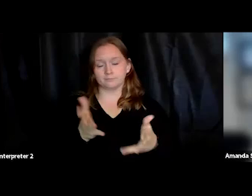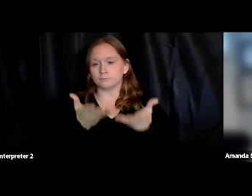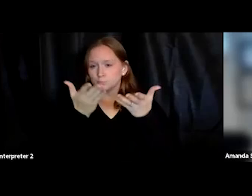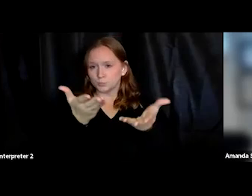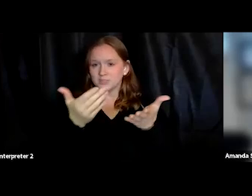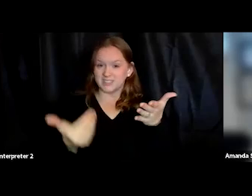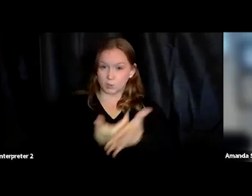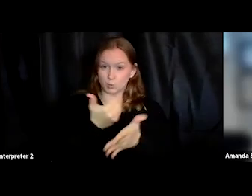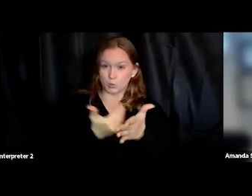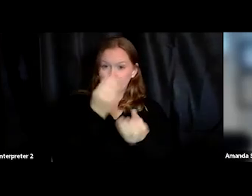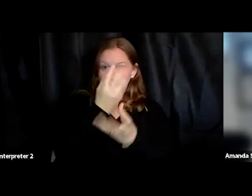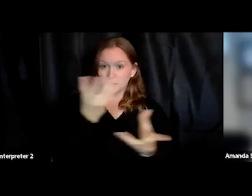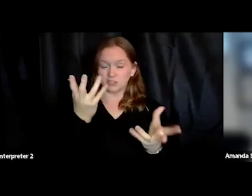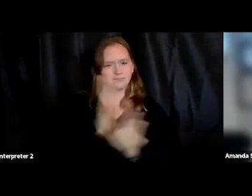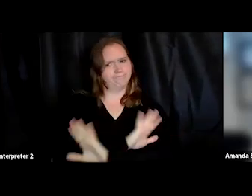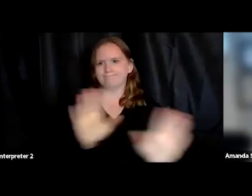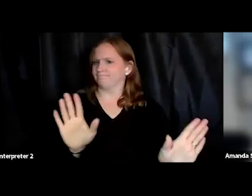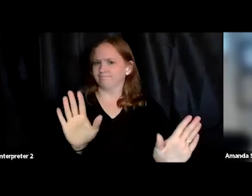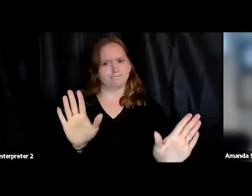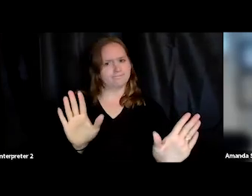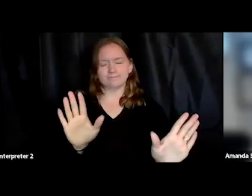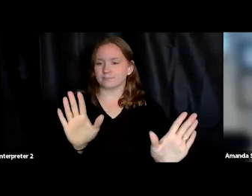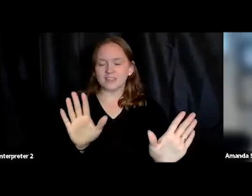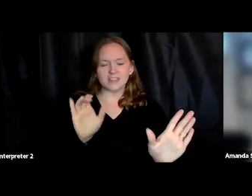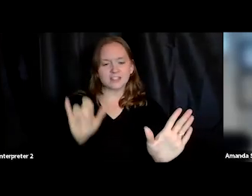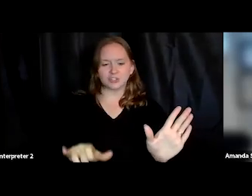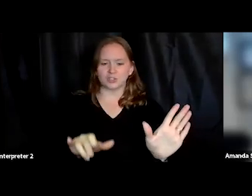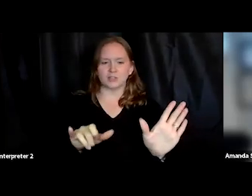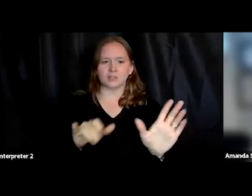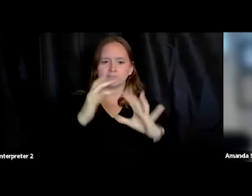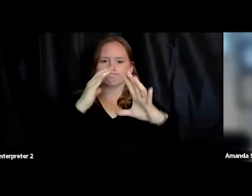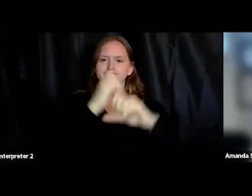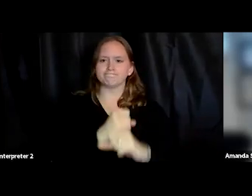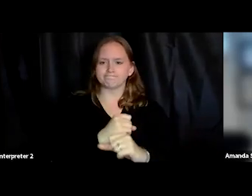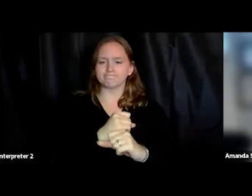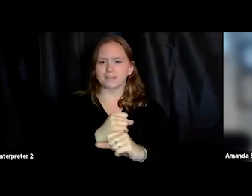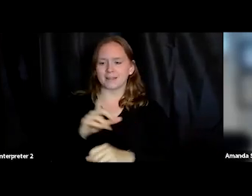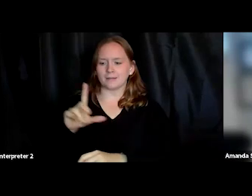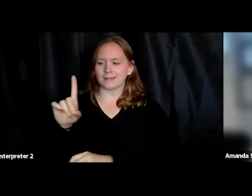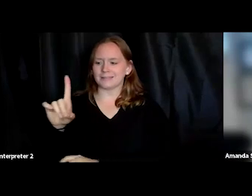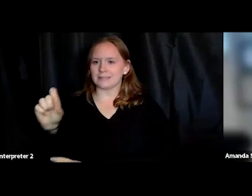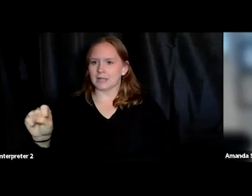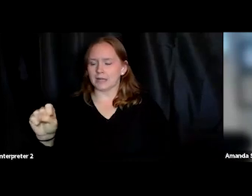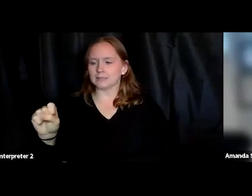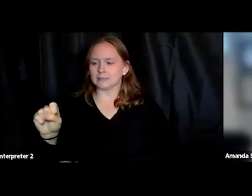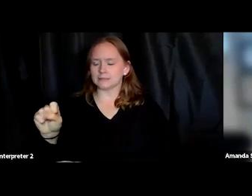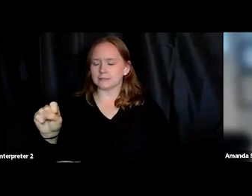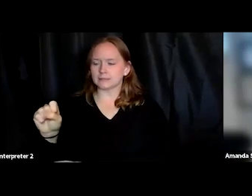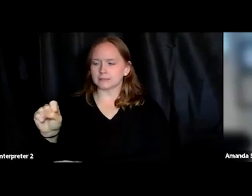This is just tying things up nicely and leaving the DDS examiner with just a nice five to seven sentences